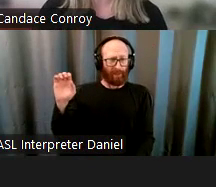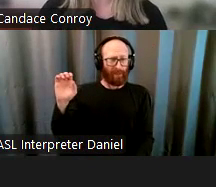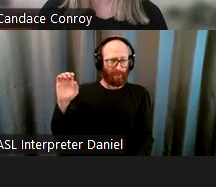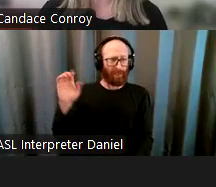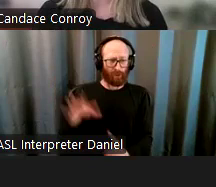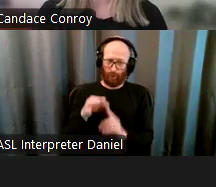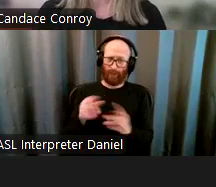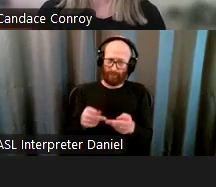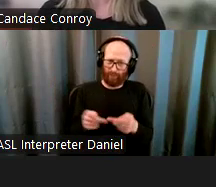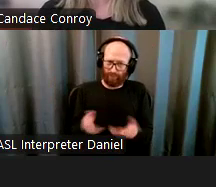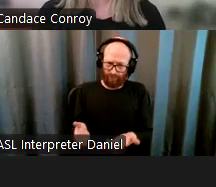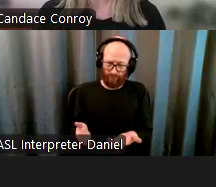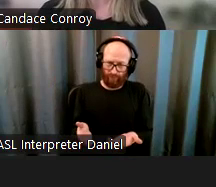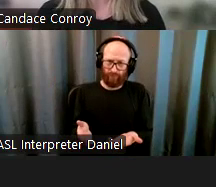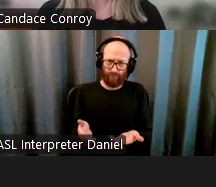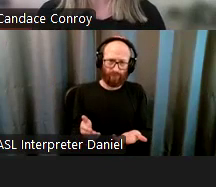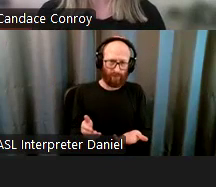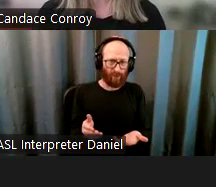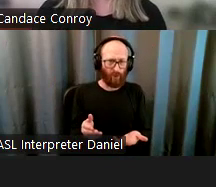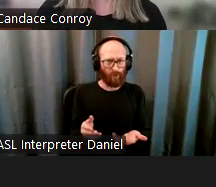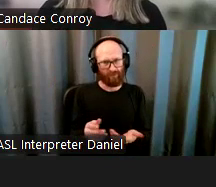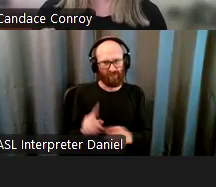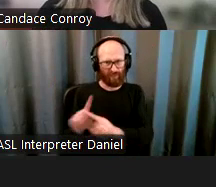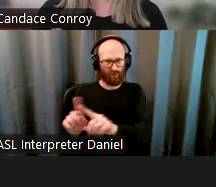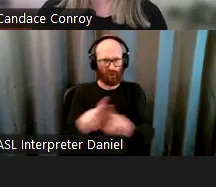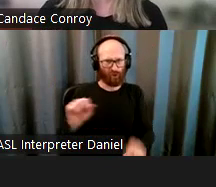folks have different materials in a different shop setup. The aligning